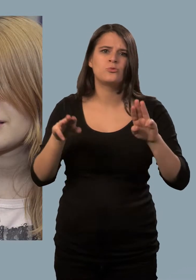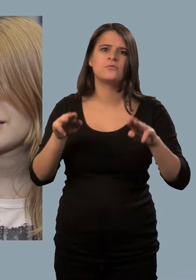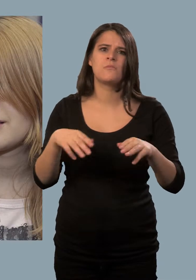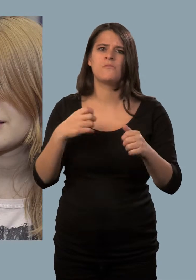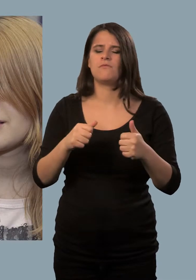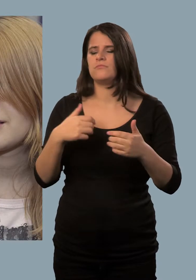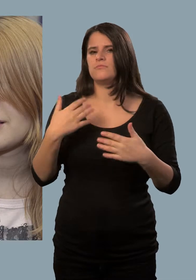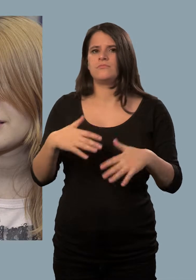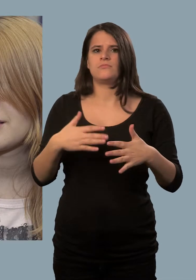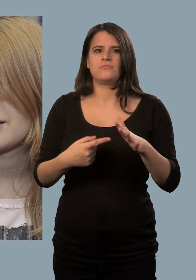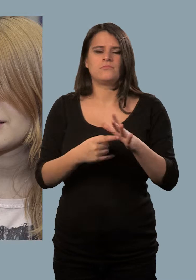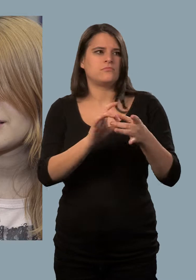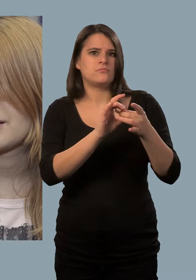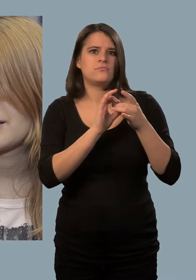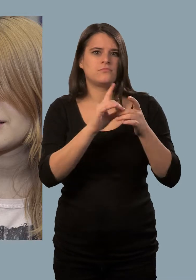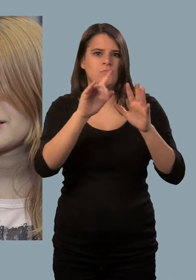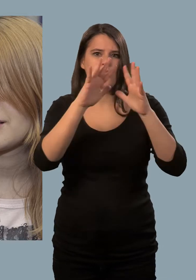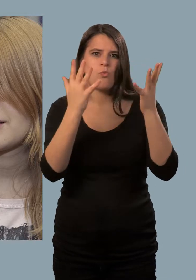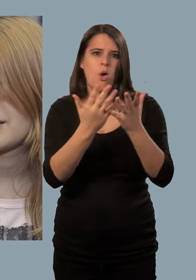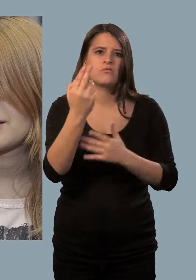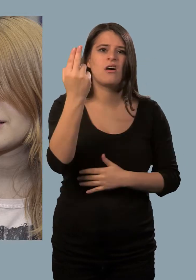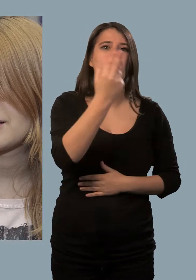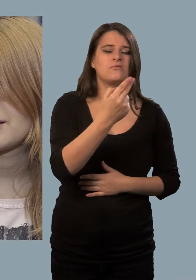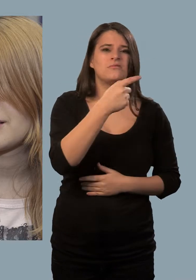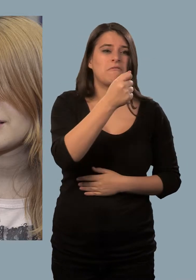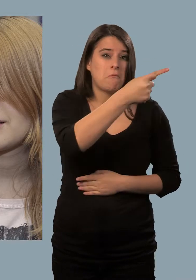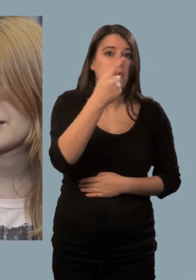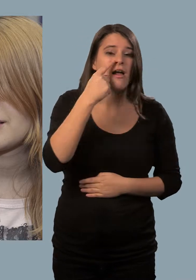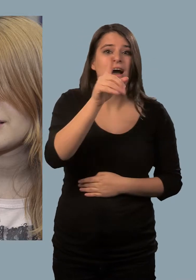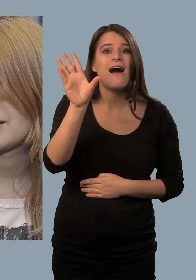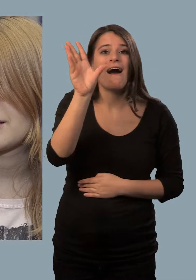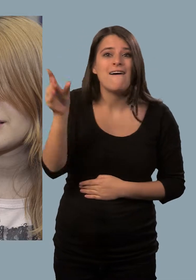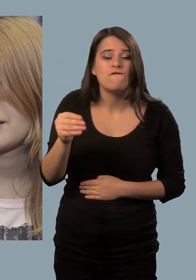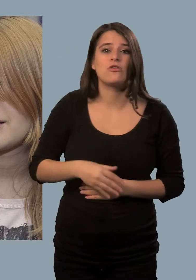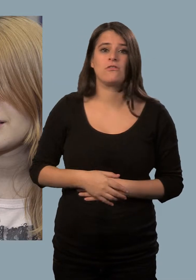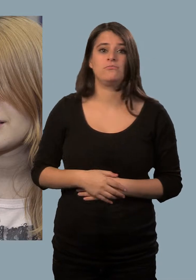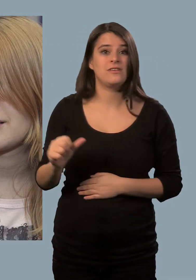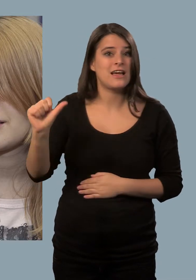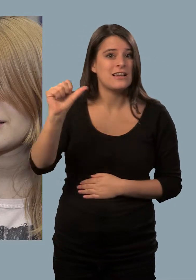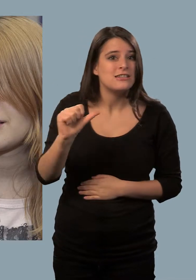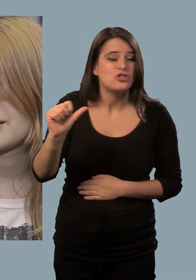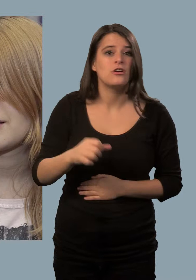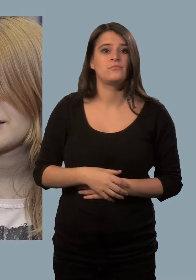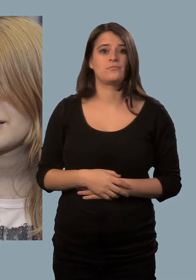The museum holds a nationally important collection of World Art, with objects from Africa, Asia,